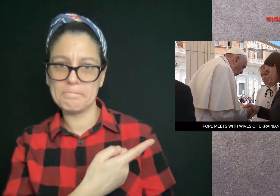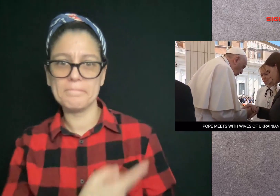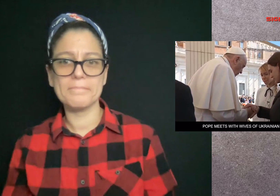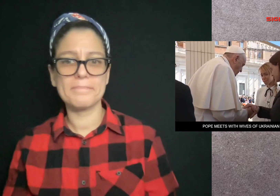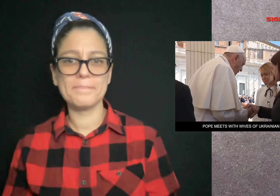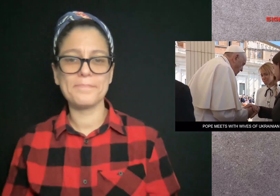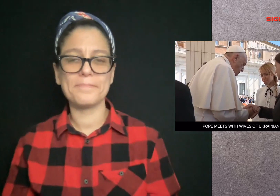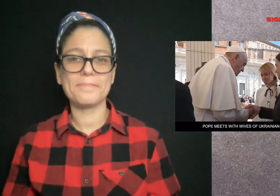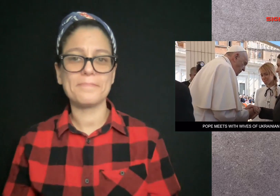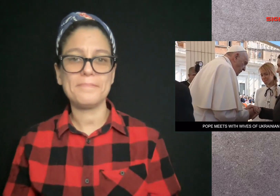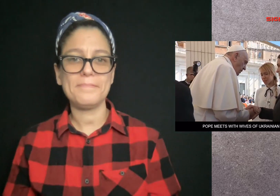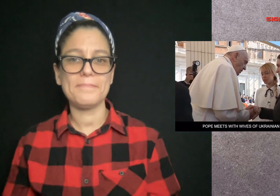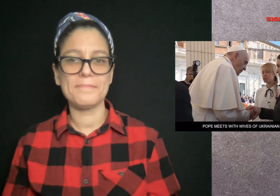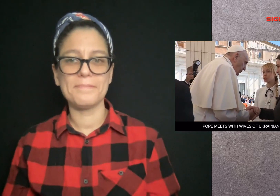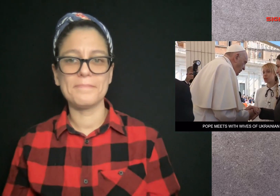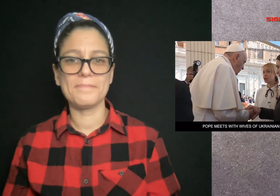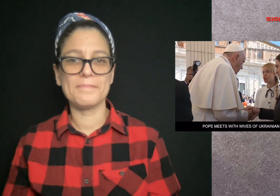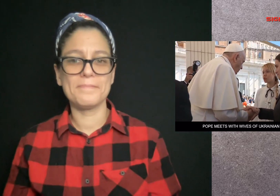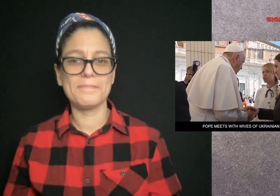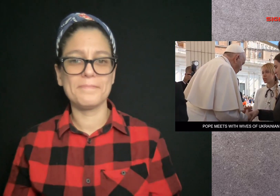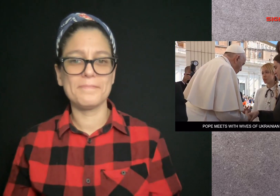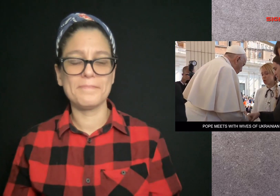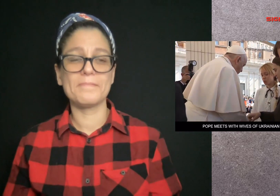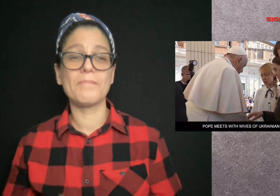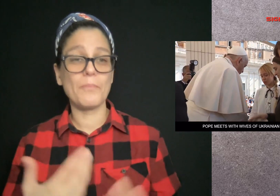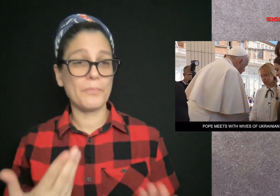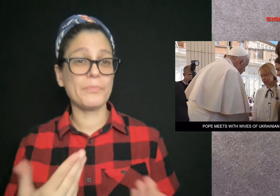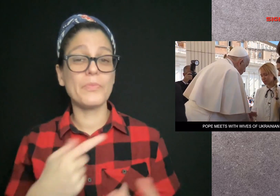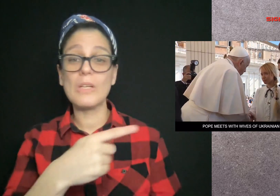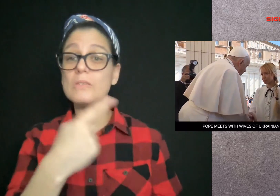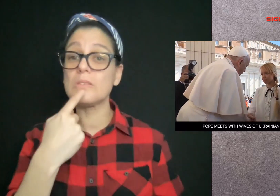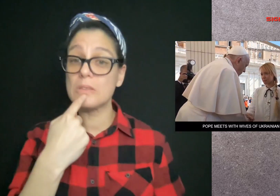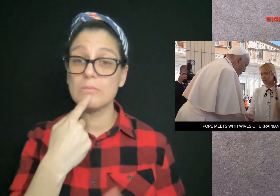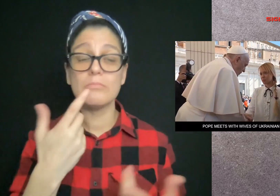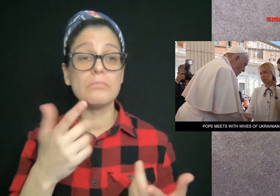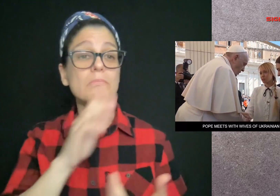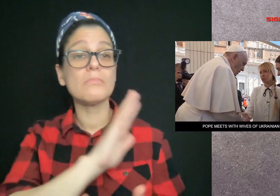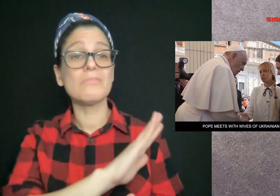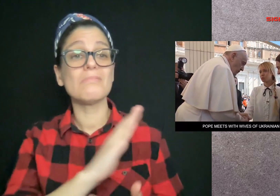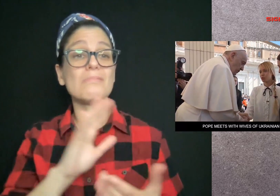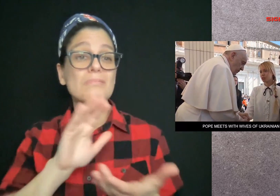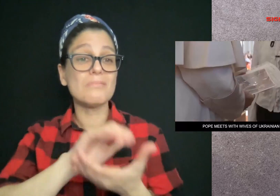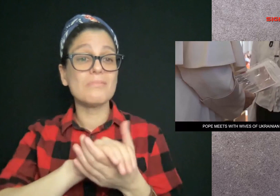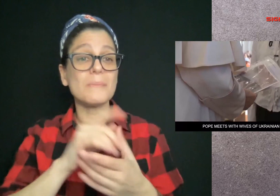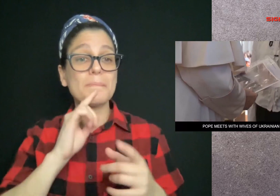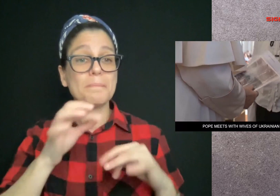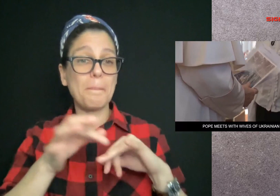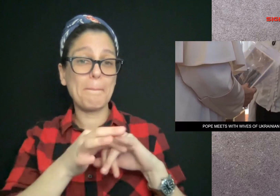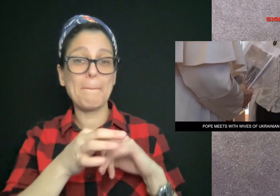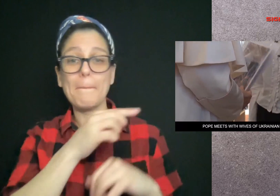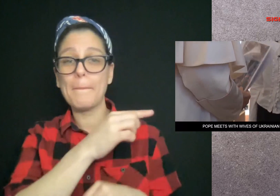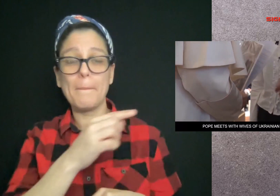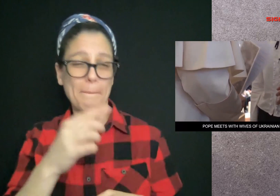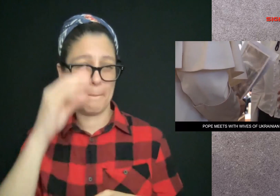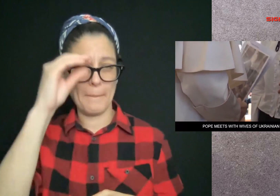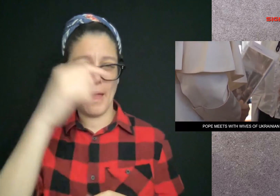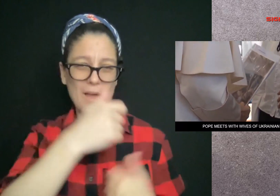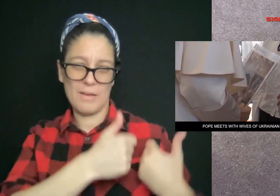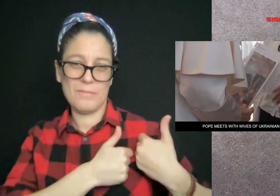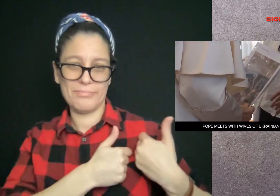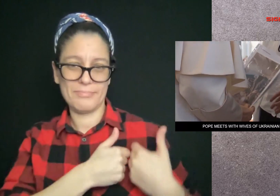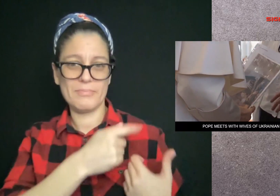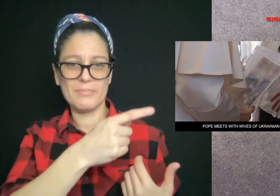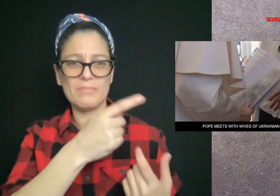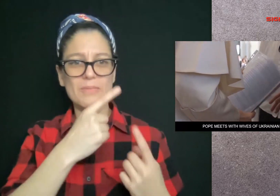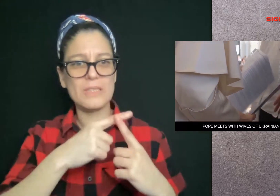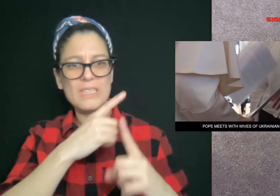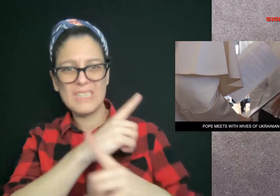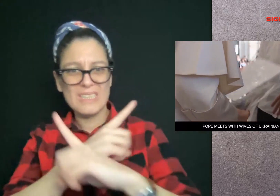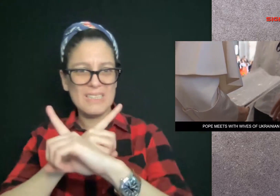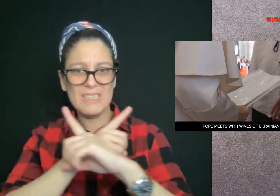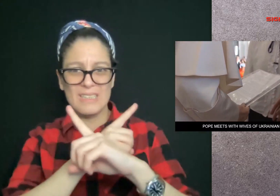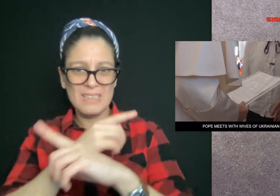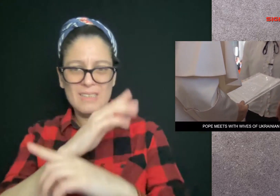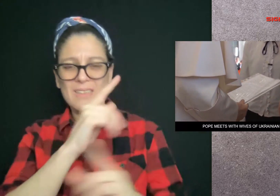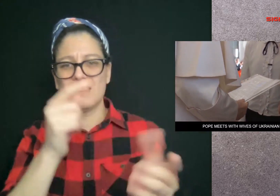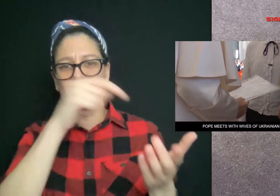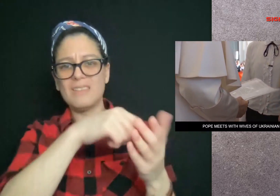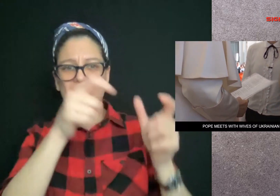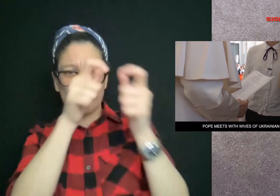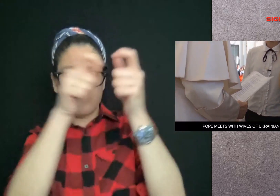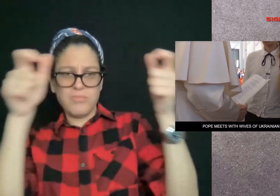in Mariupol right now you can see him here with them at the Vatican Wednesday they said